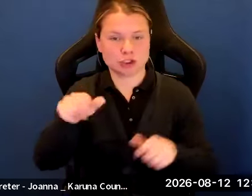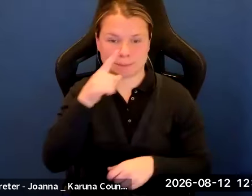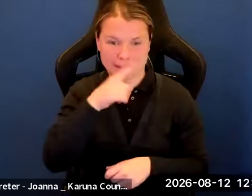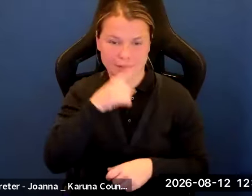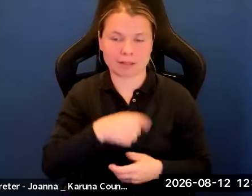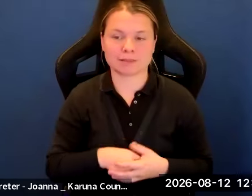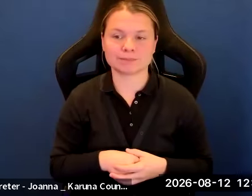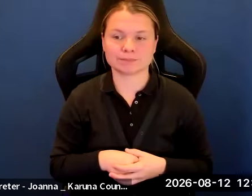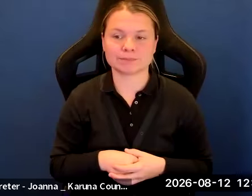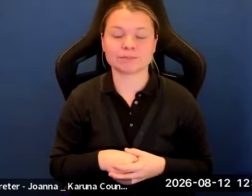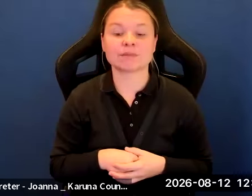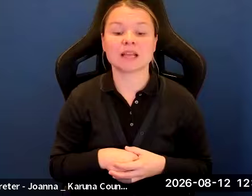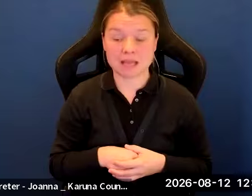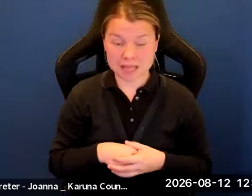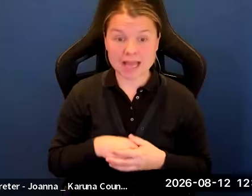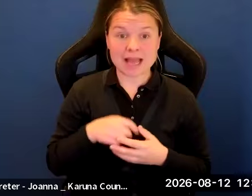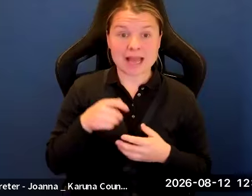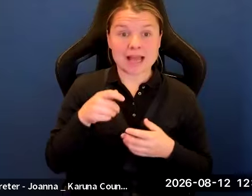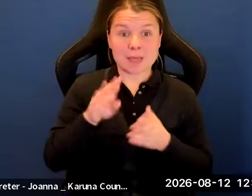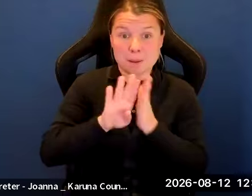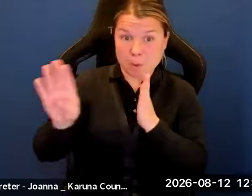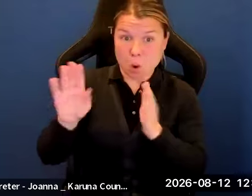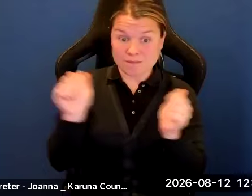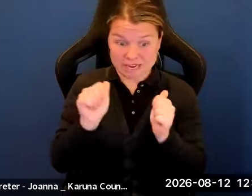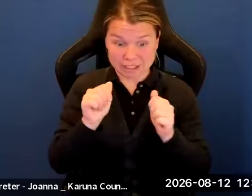And so the NDRP Board will make the final decision on the